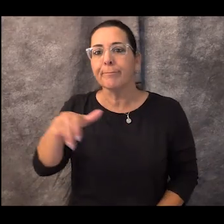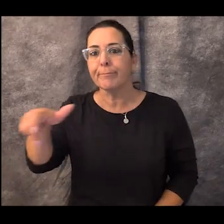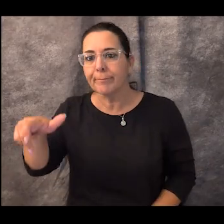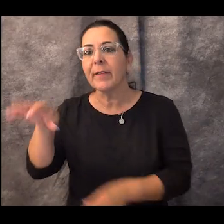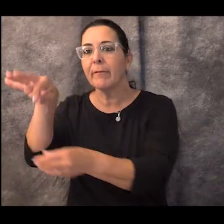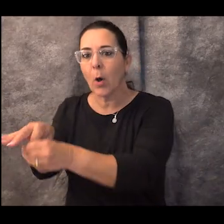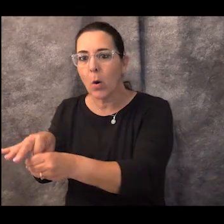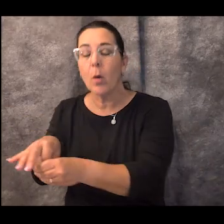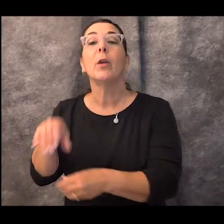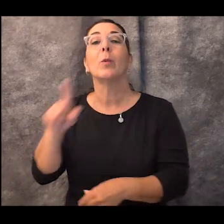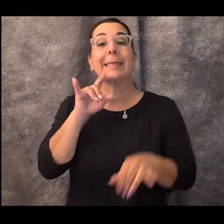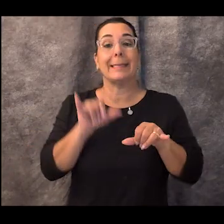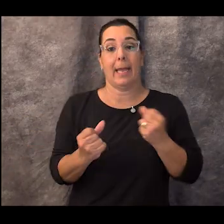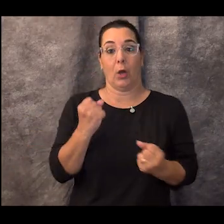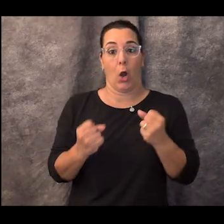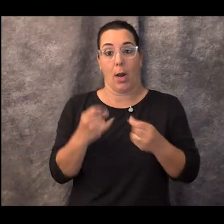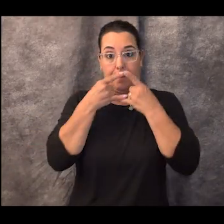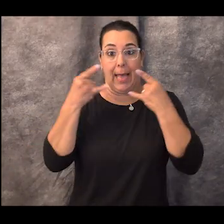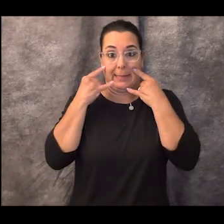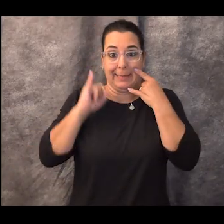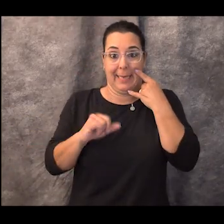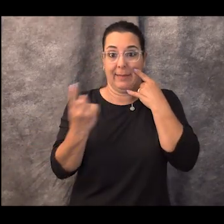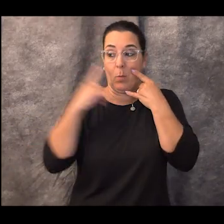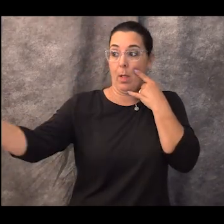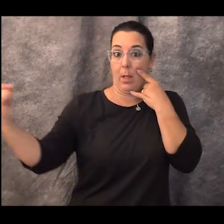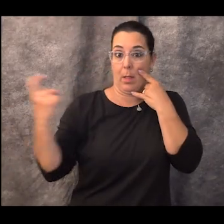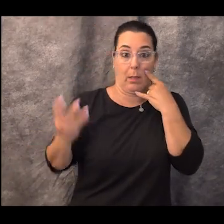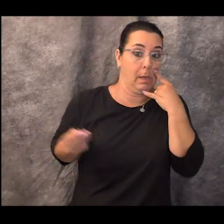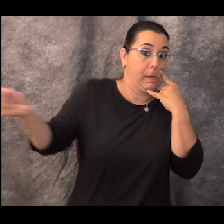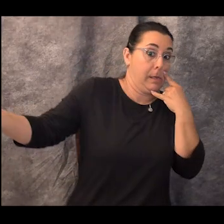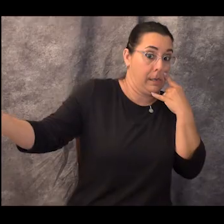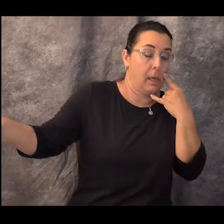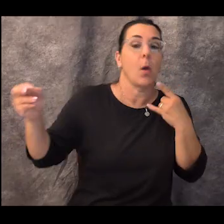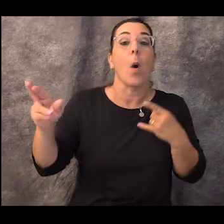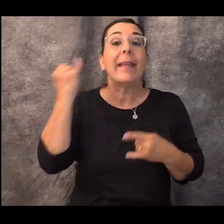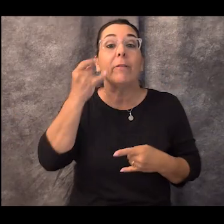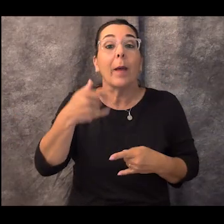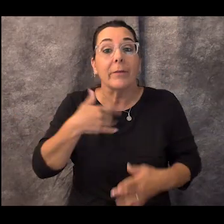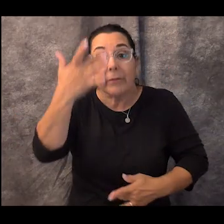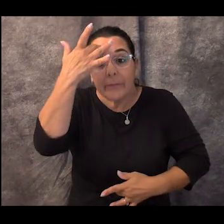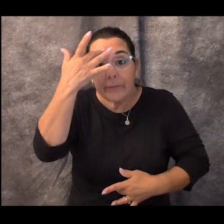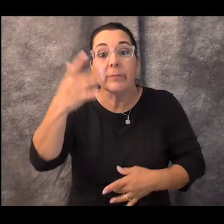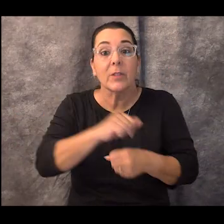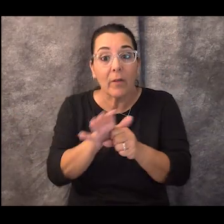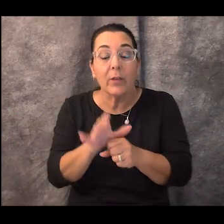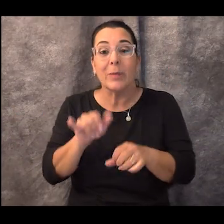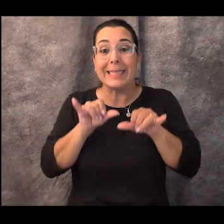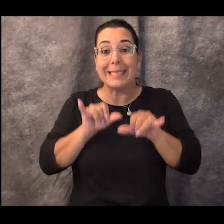Or more importantly, if you have COVID and it's too late to get an absentee ballot, you can stay in your car with your mask on and they'll just come to you,